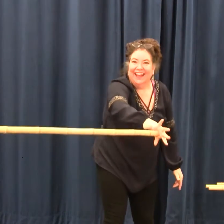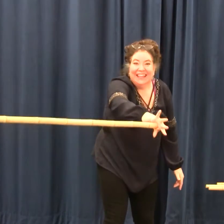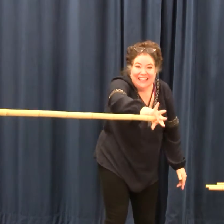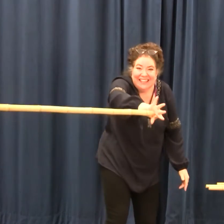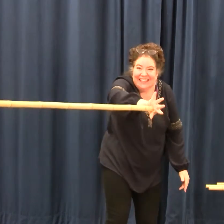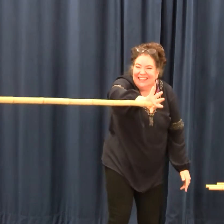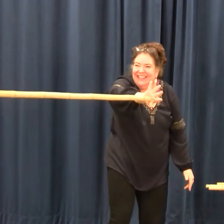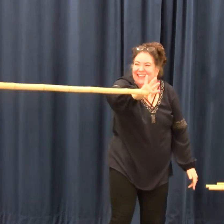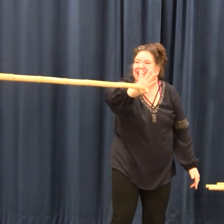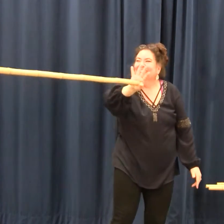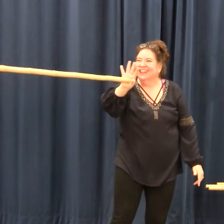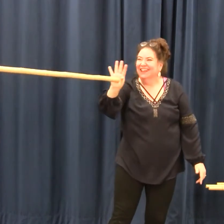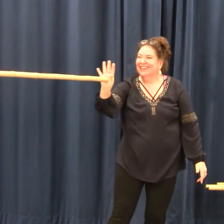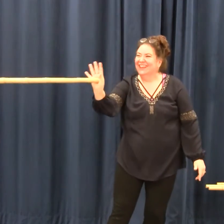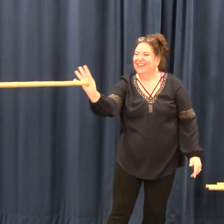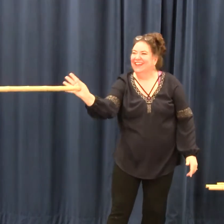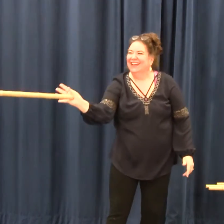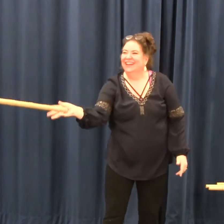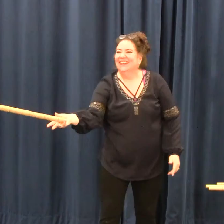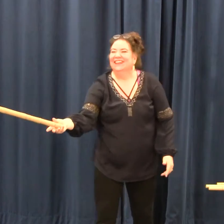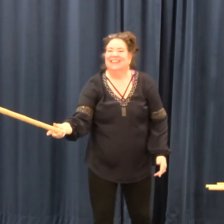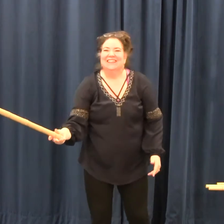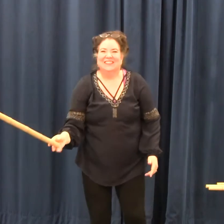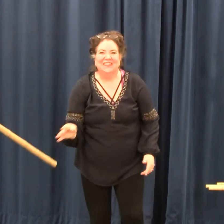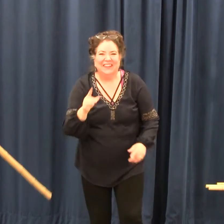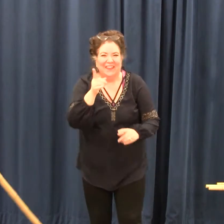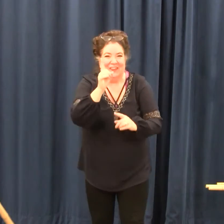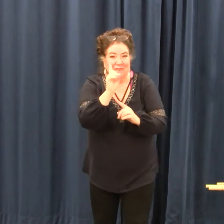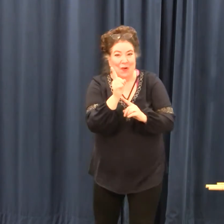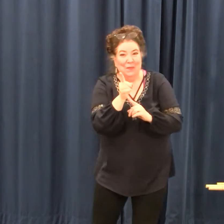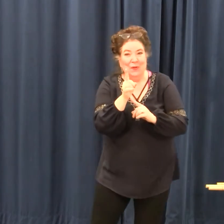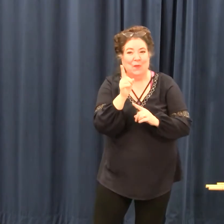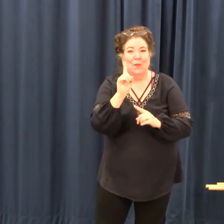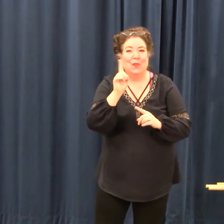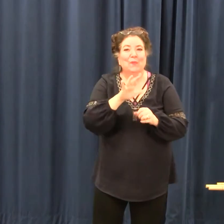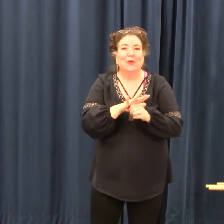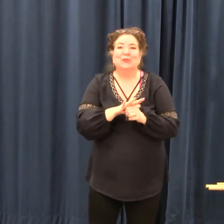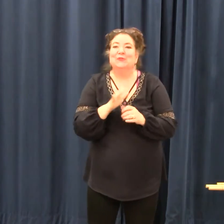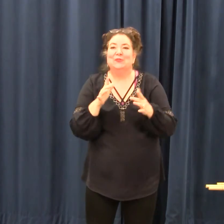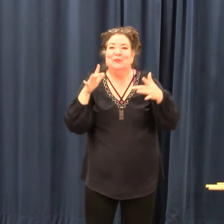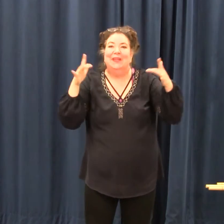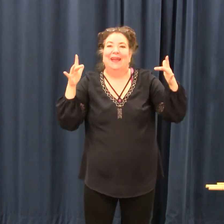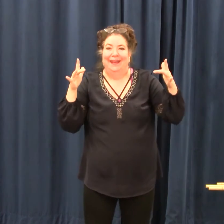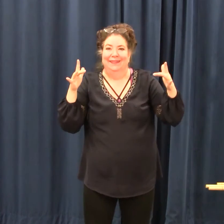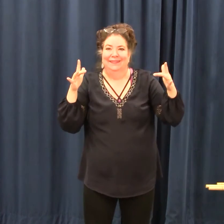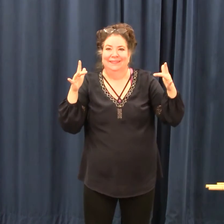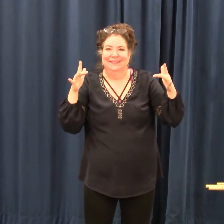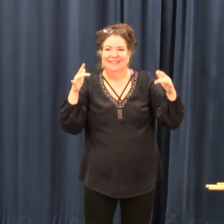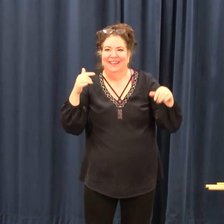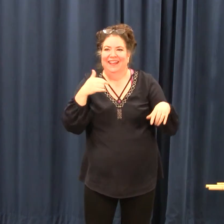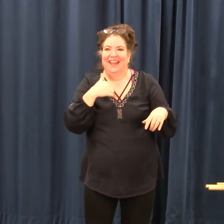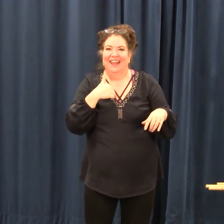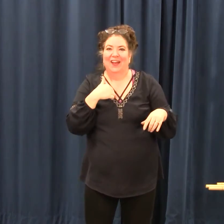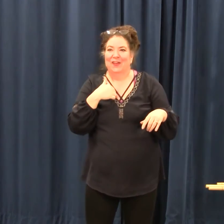(Heather)Thank you, (Luane) We had that one moment where the pressure was too light and it